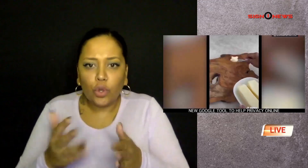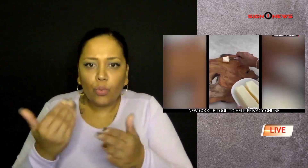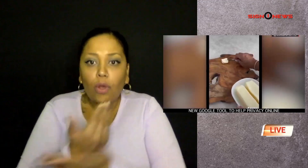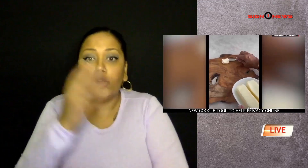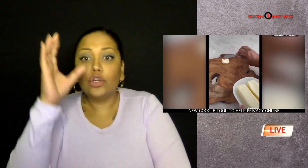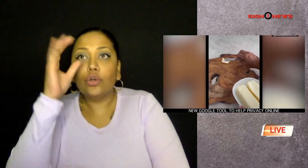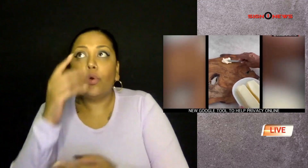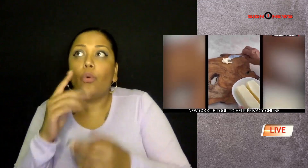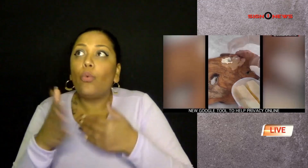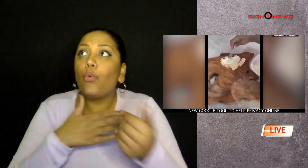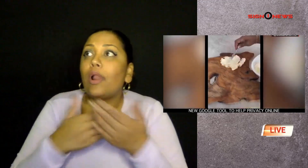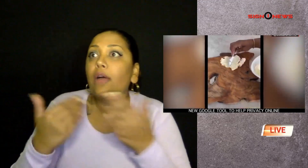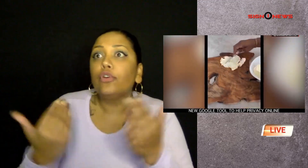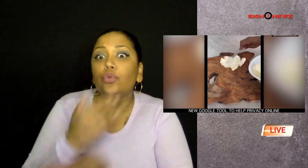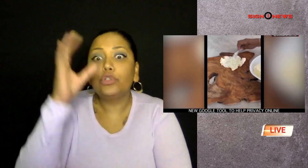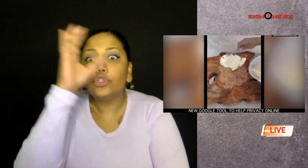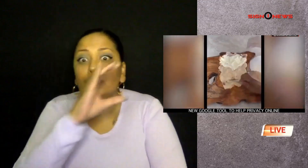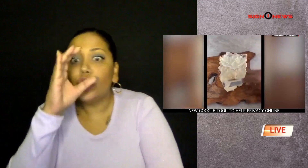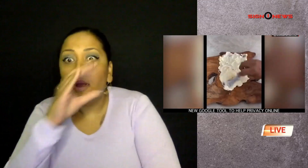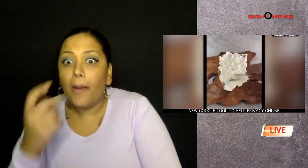search results come up with contact information.